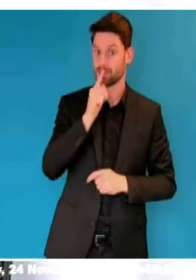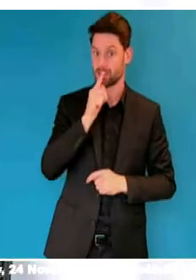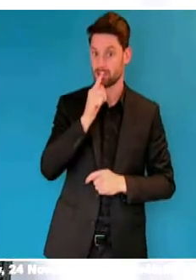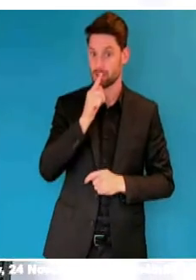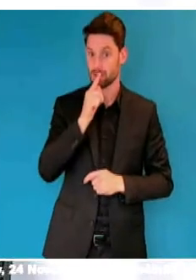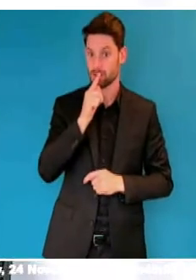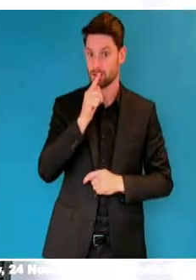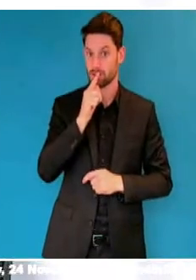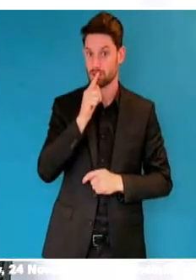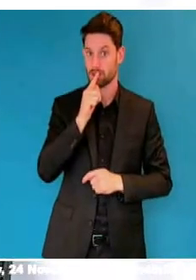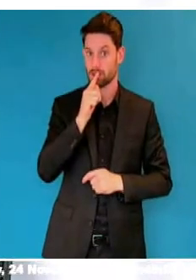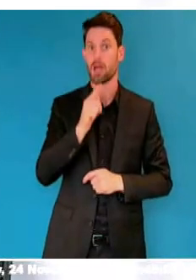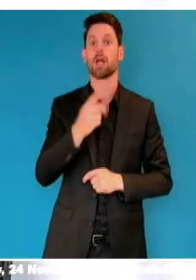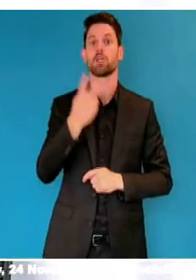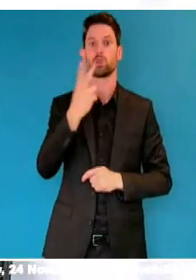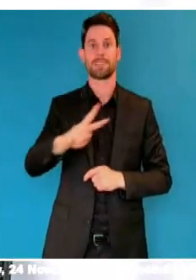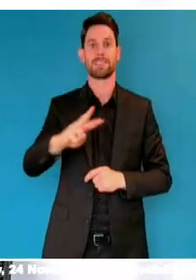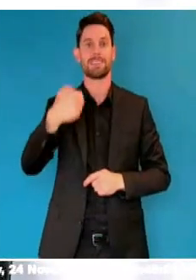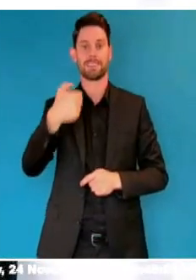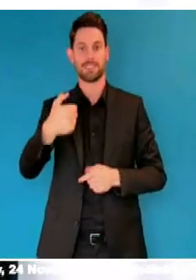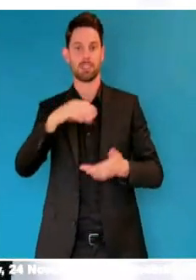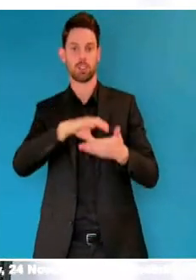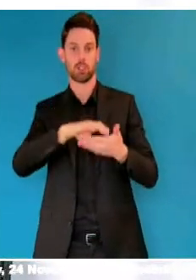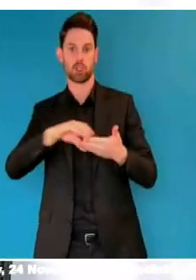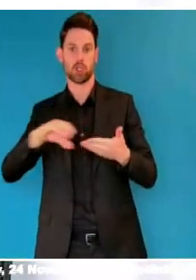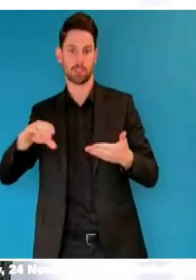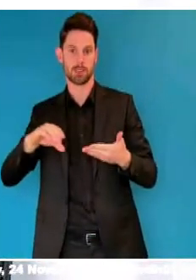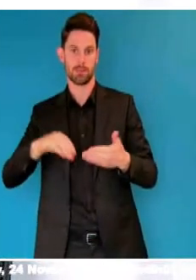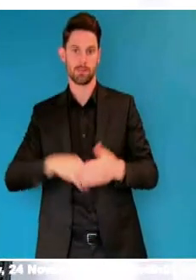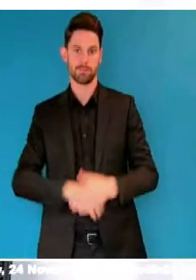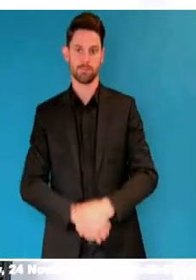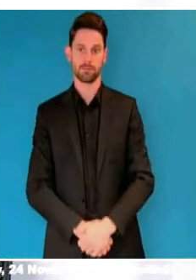$1,726. I think that number might be wrong.